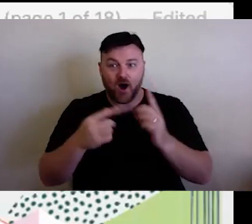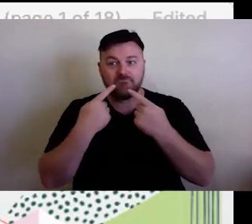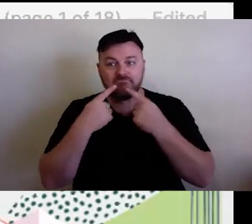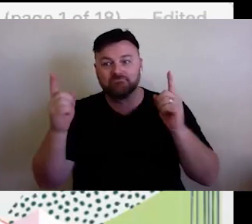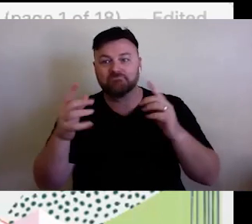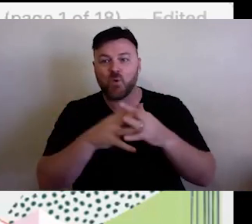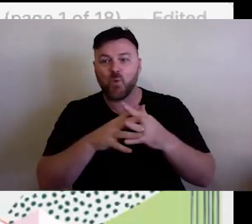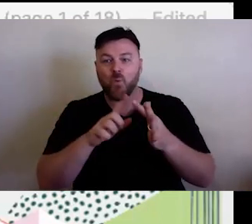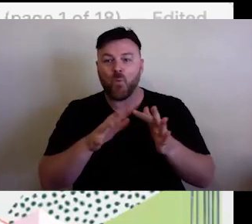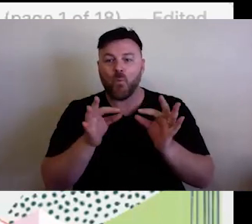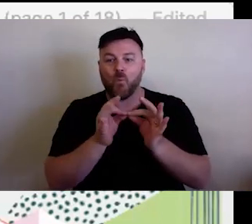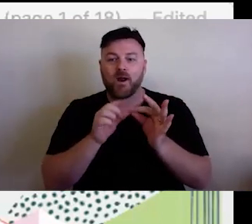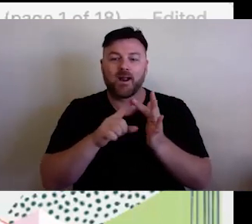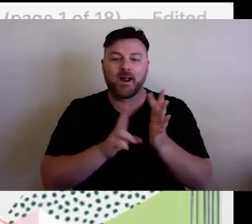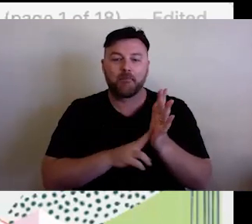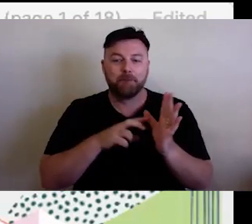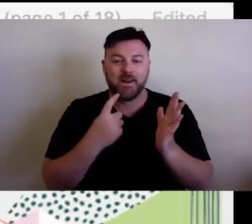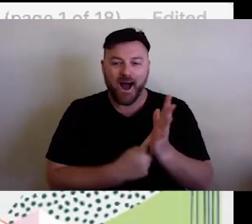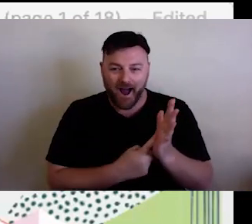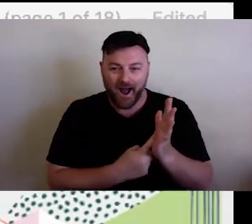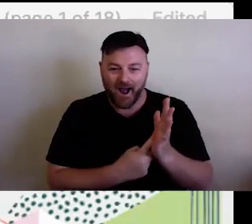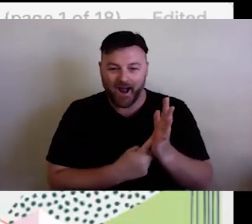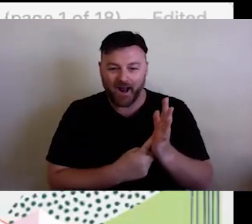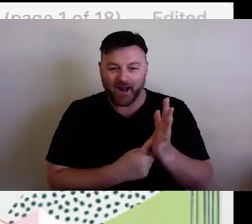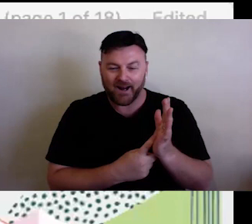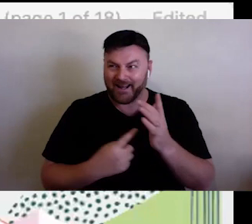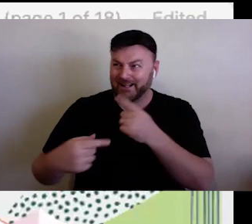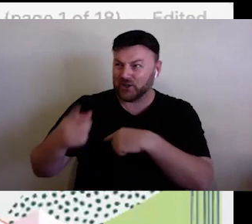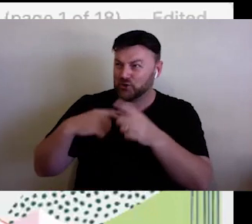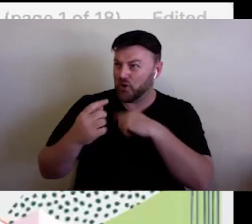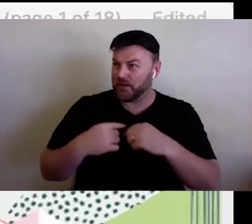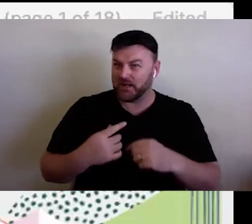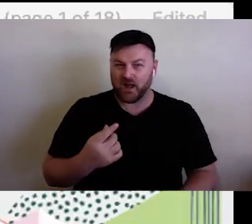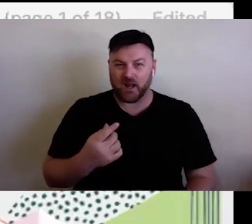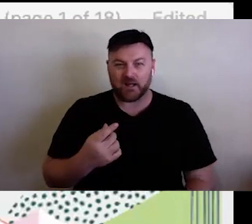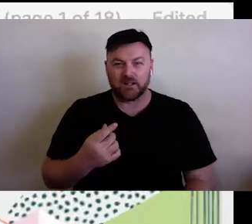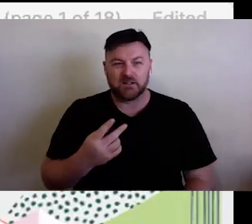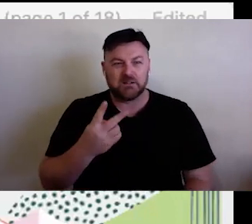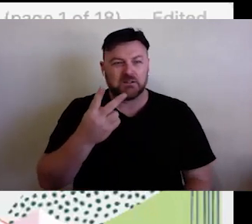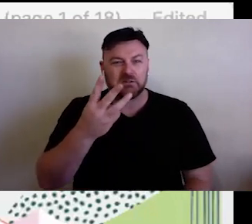webinar and 1,200 people had registered, that really got me nervous, particularly since what we're talking about is online